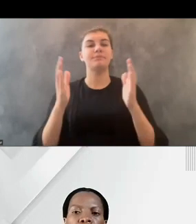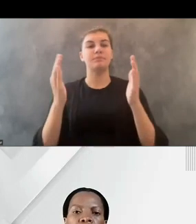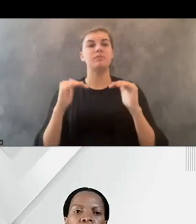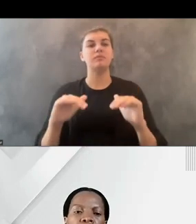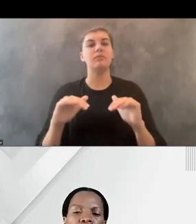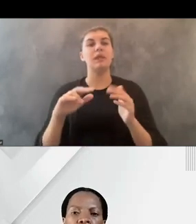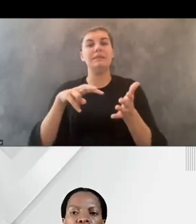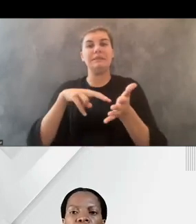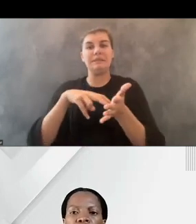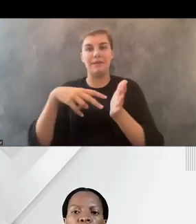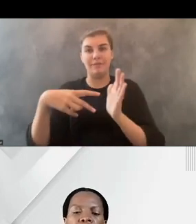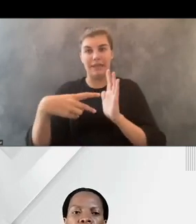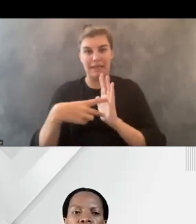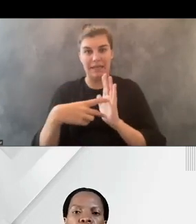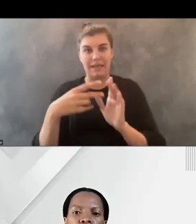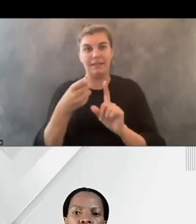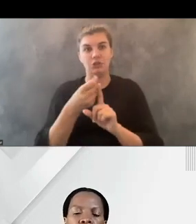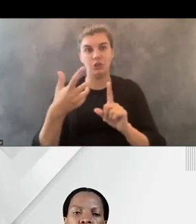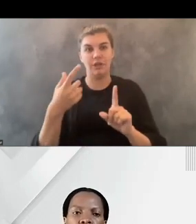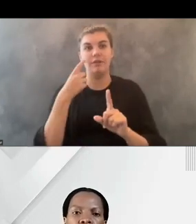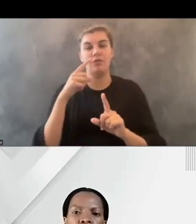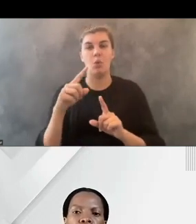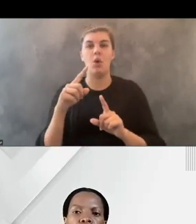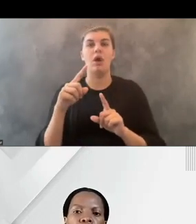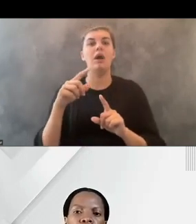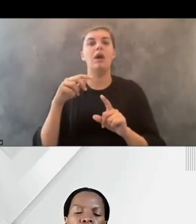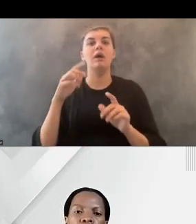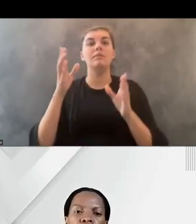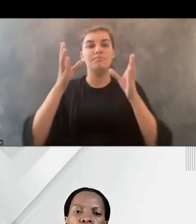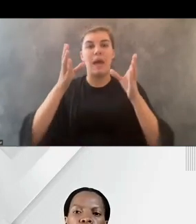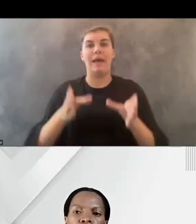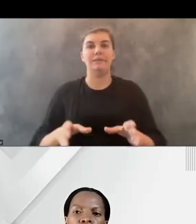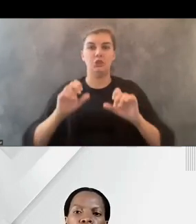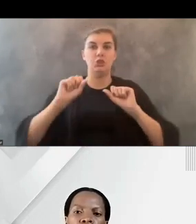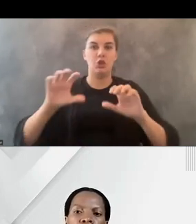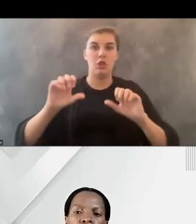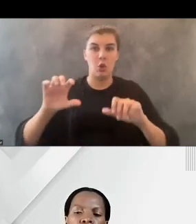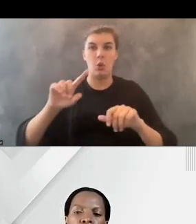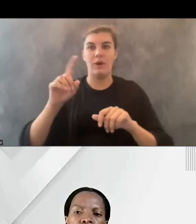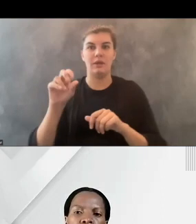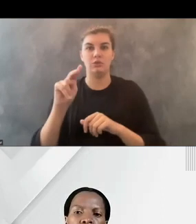The definition for passenger loading zone was added to qualify in the rule